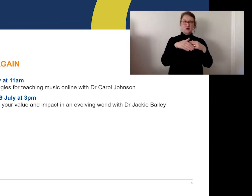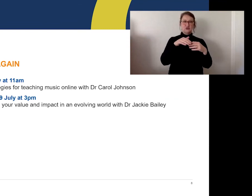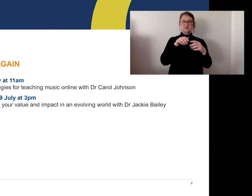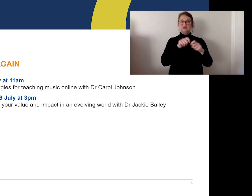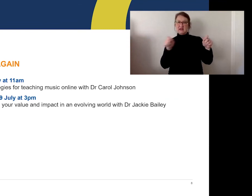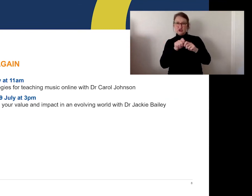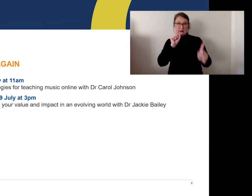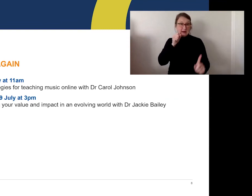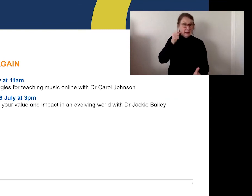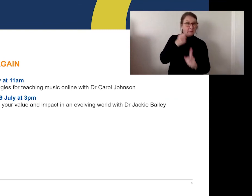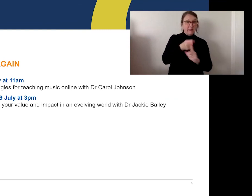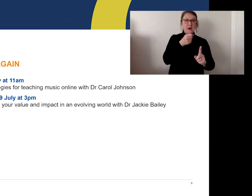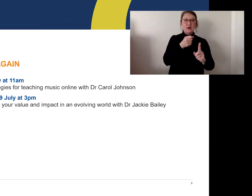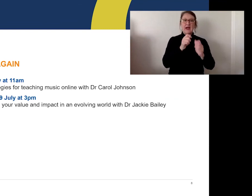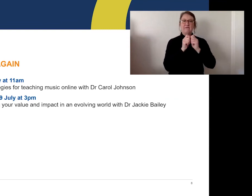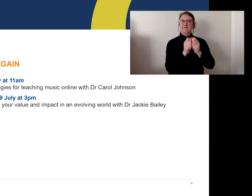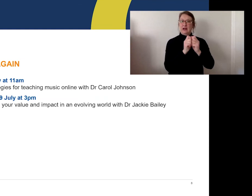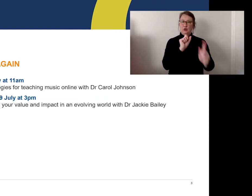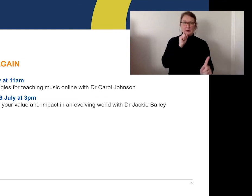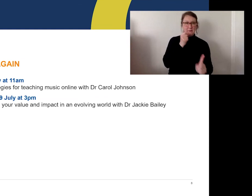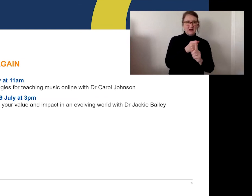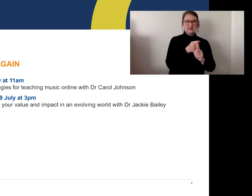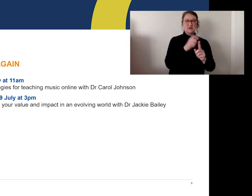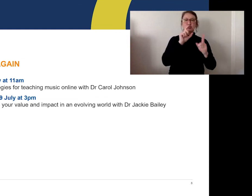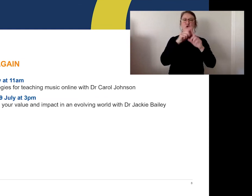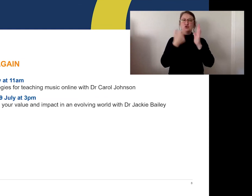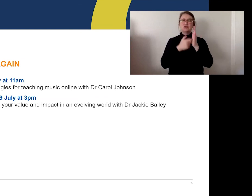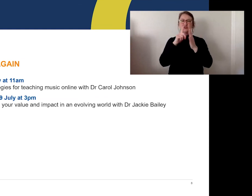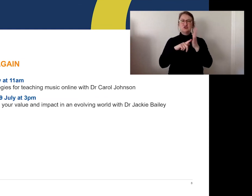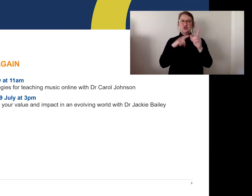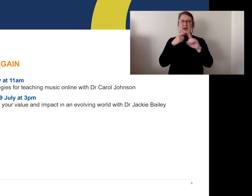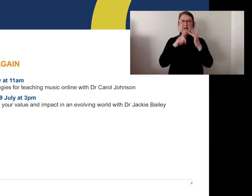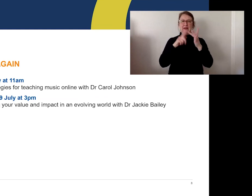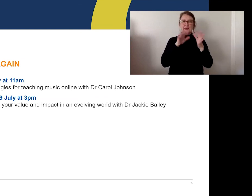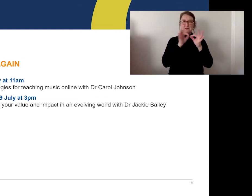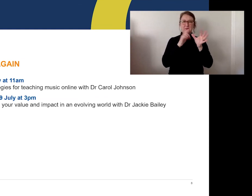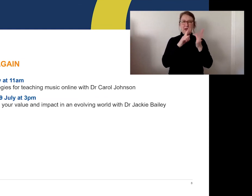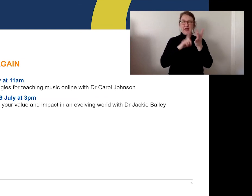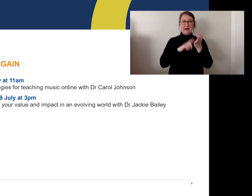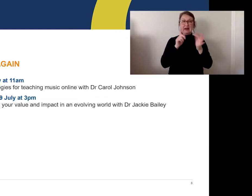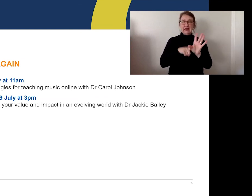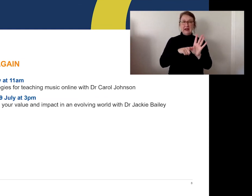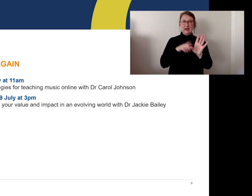we are joined by Dr Jackie Bailey from BYP Group. I highly recommend